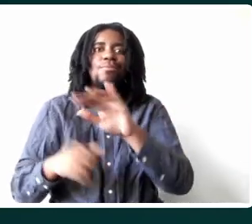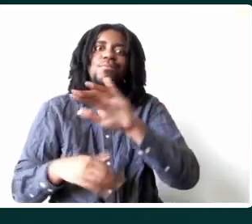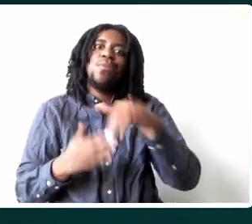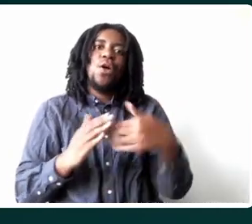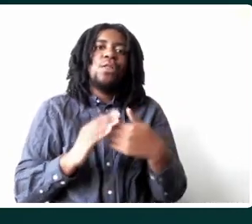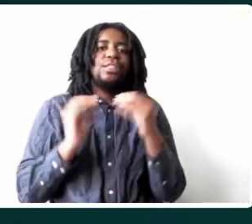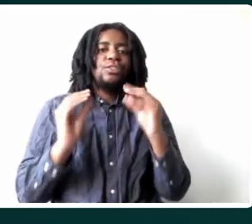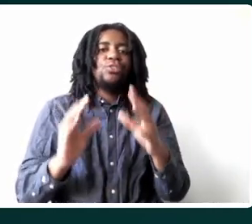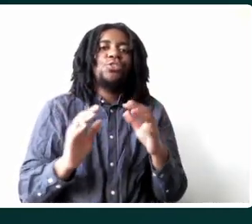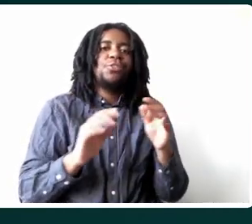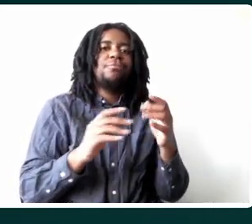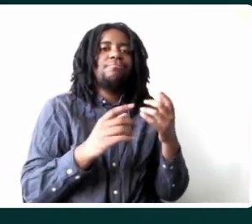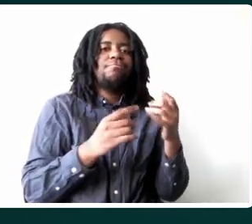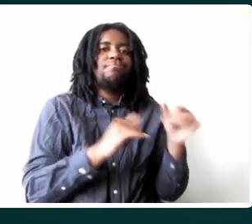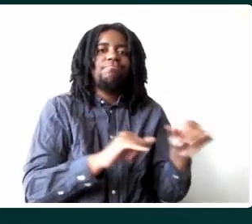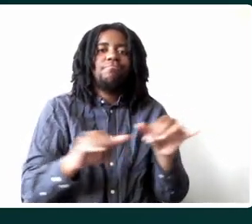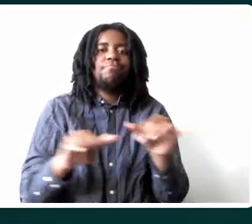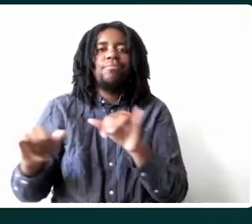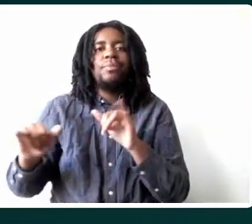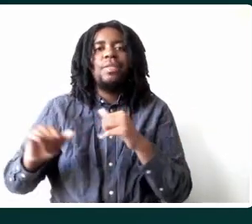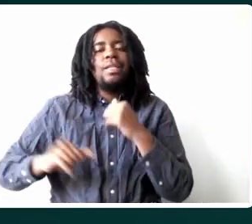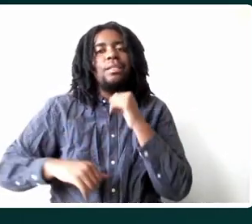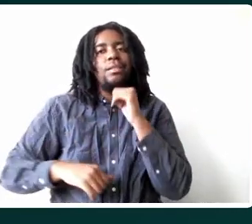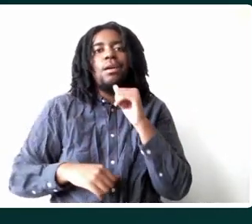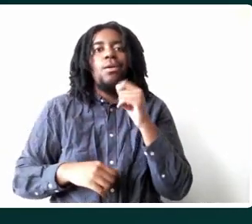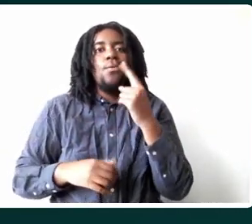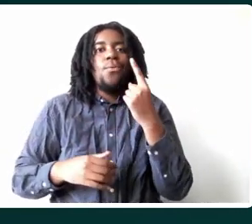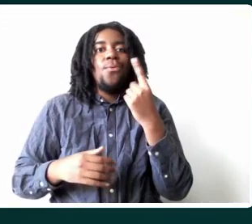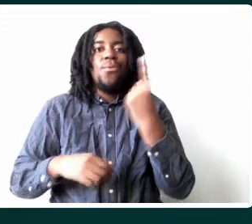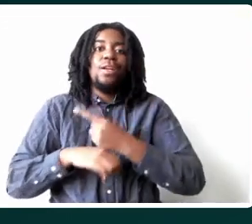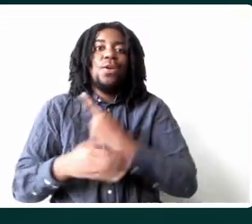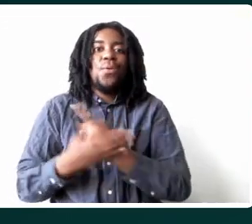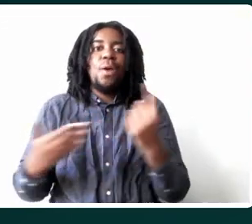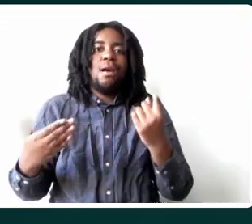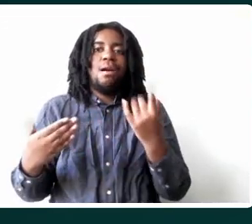teachers did like one day a week, and then we never talked about it again. Each teacher,